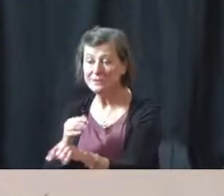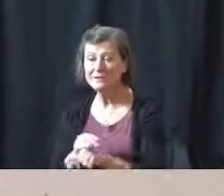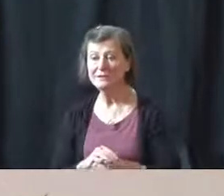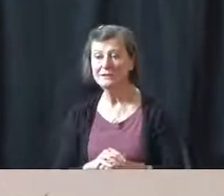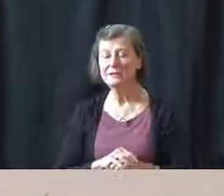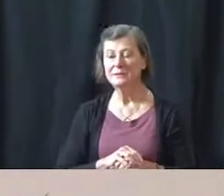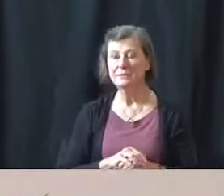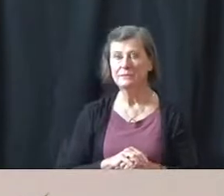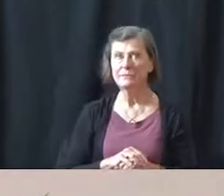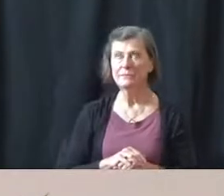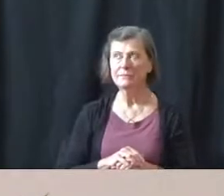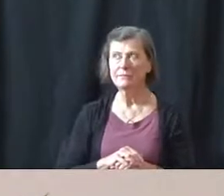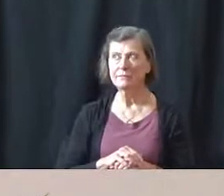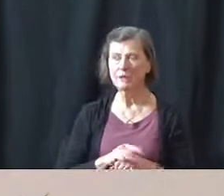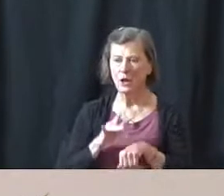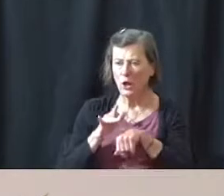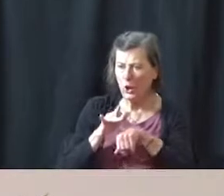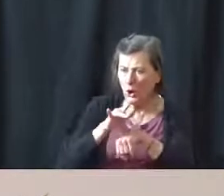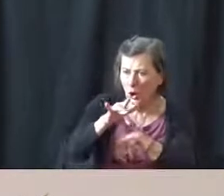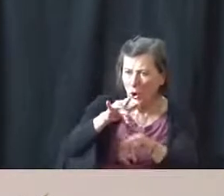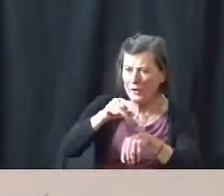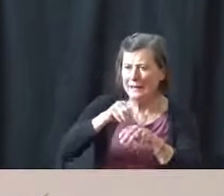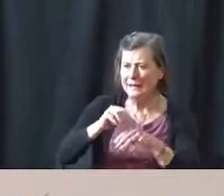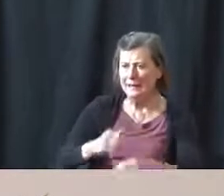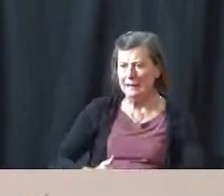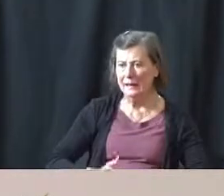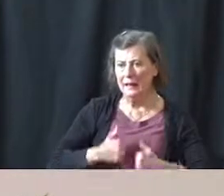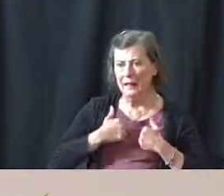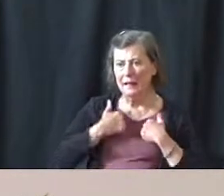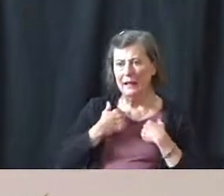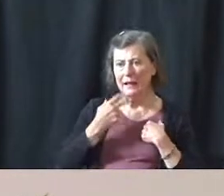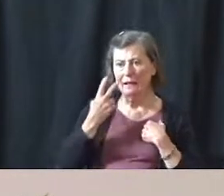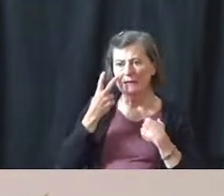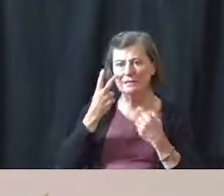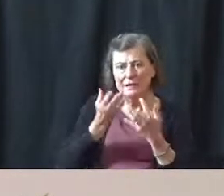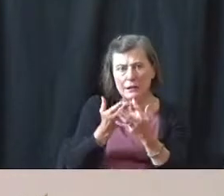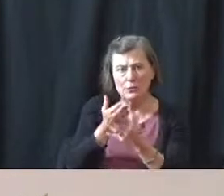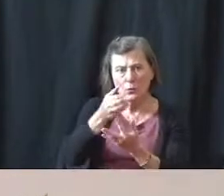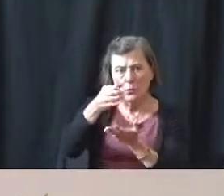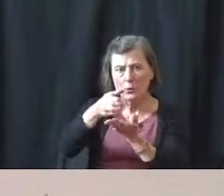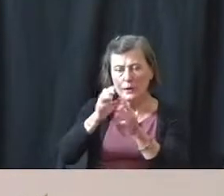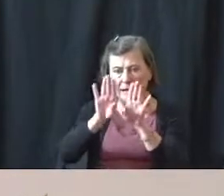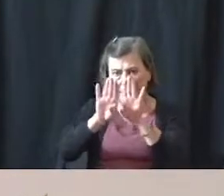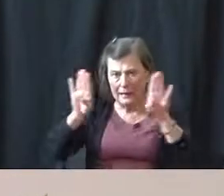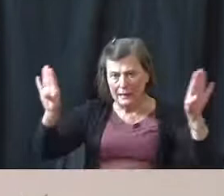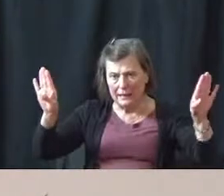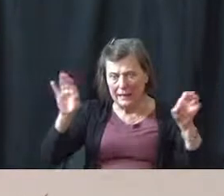In the early years of life, we see clearly, through a glass, clearly.